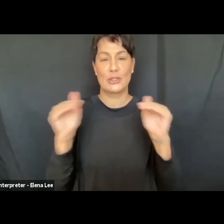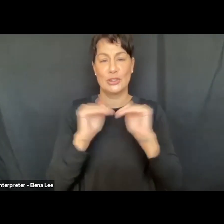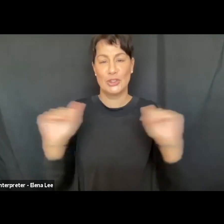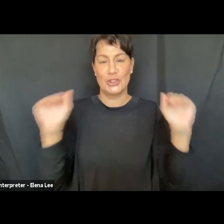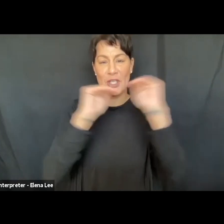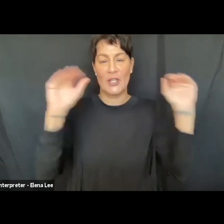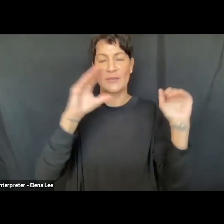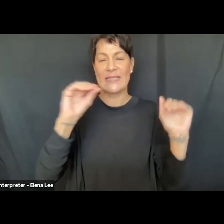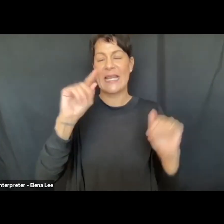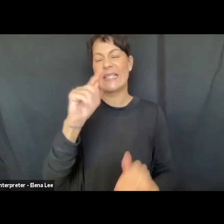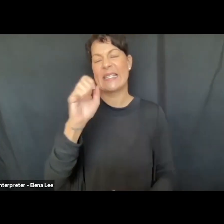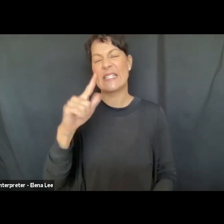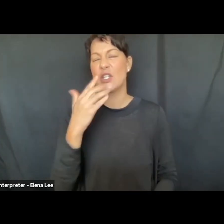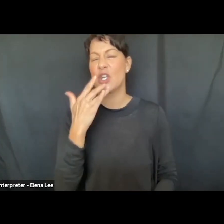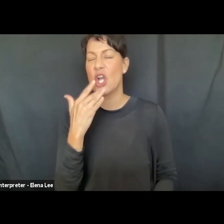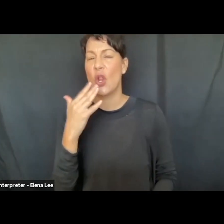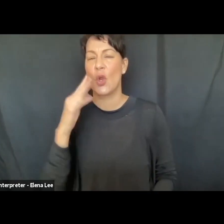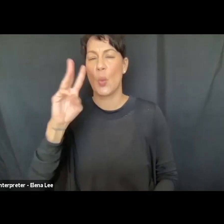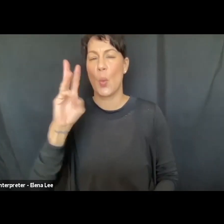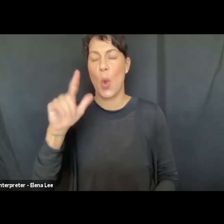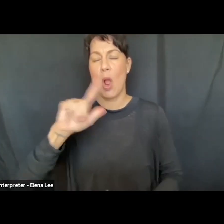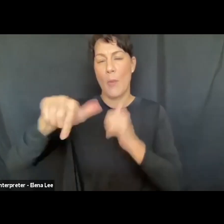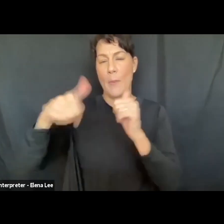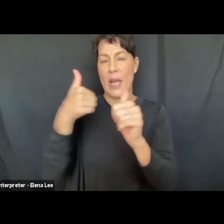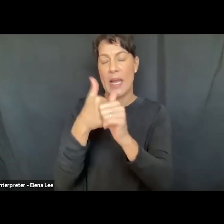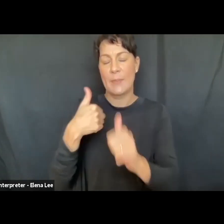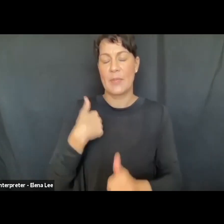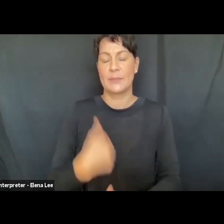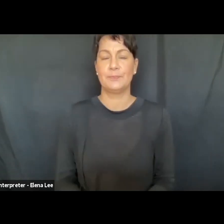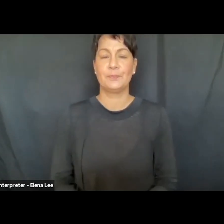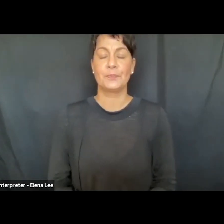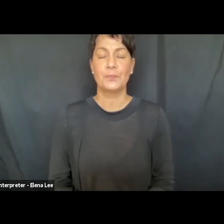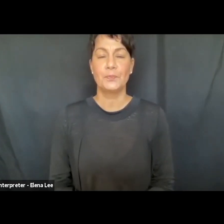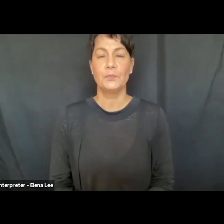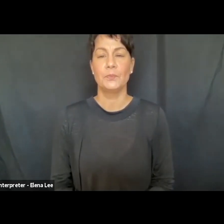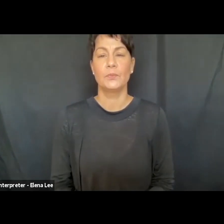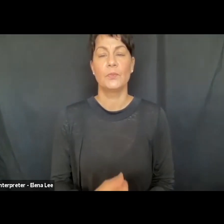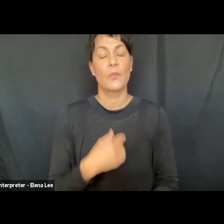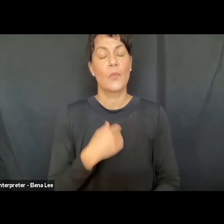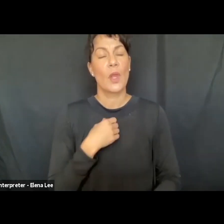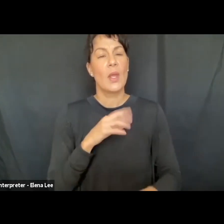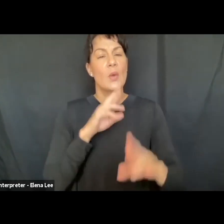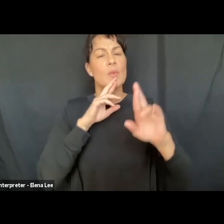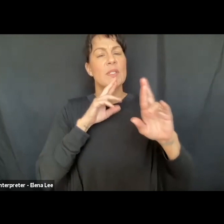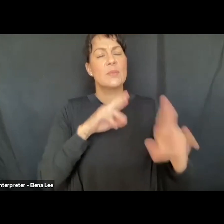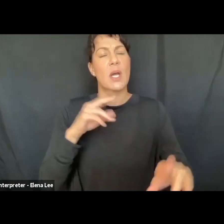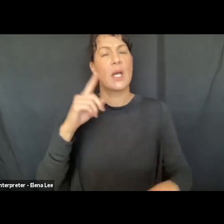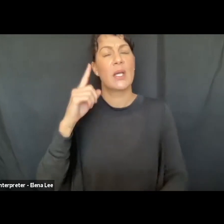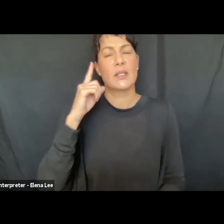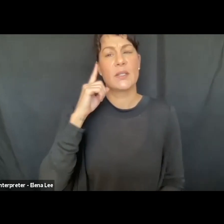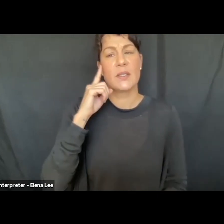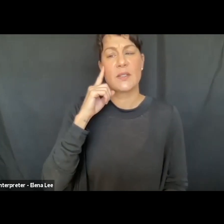In response to an ongoing conversation that I've been having with a close indigenous friend of mine